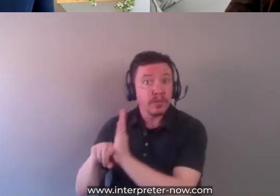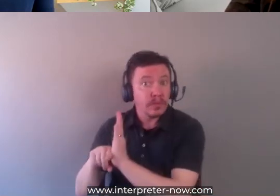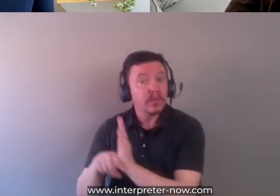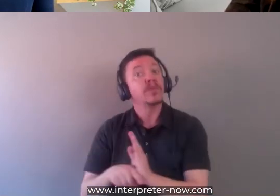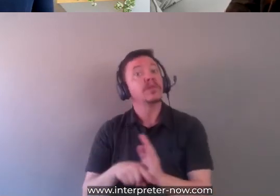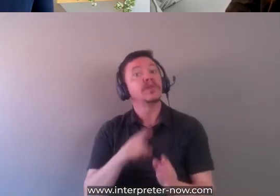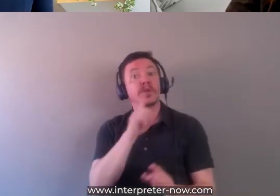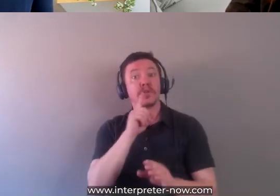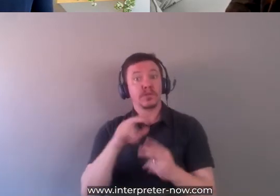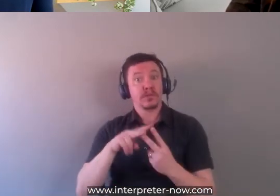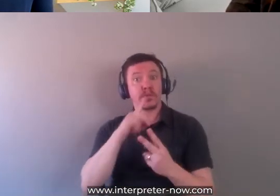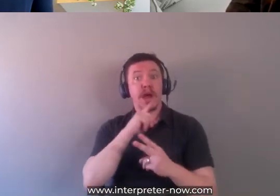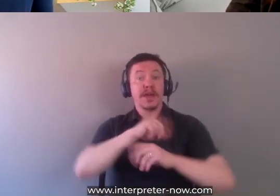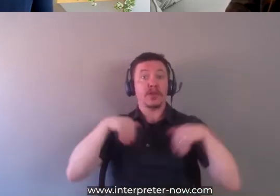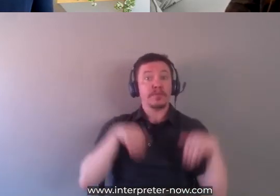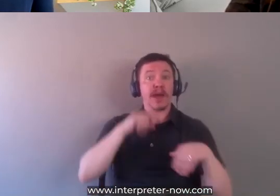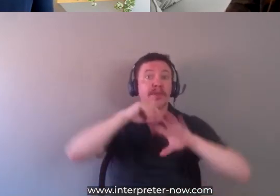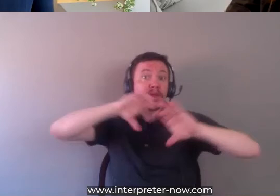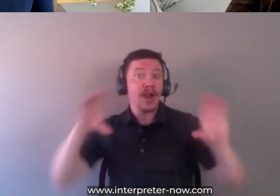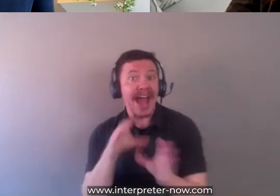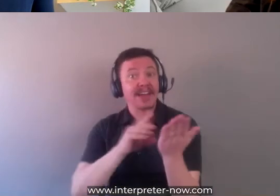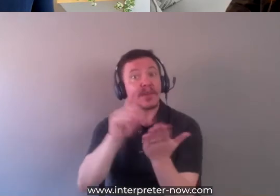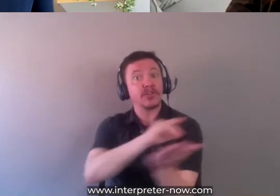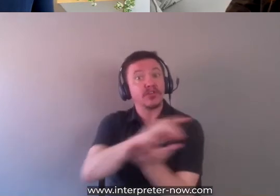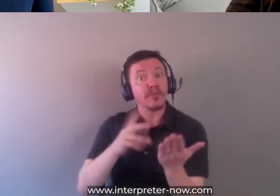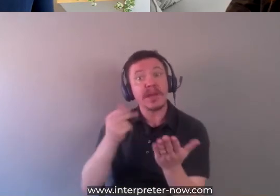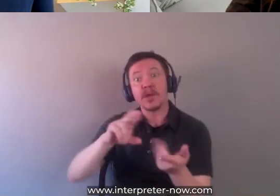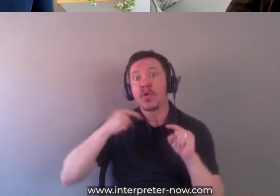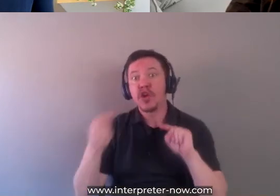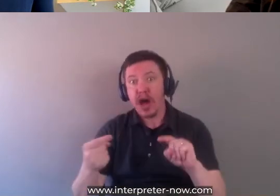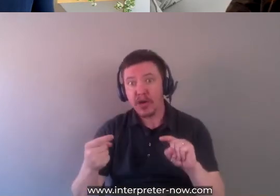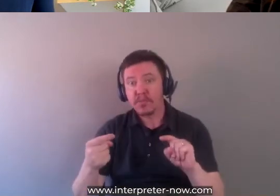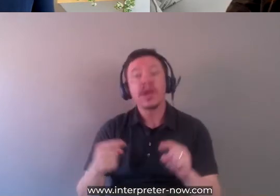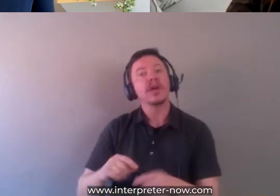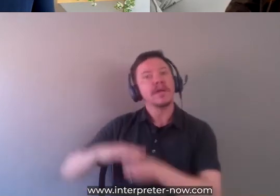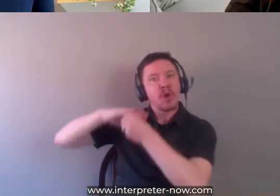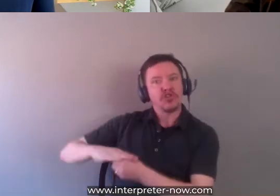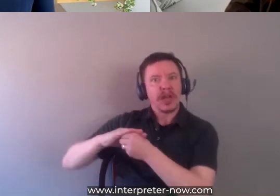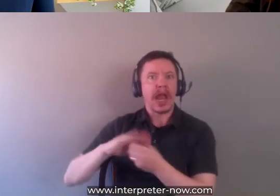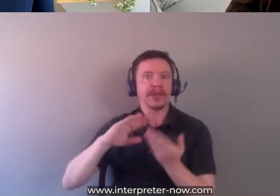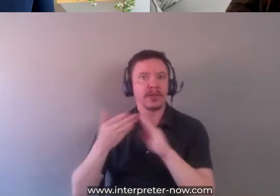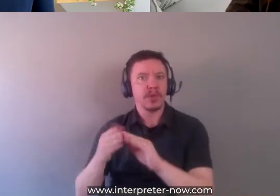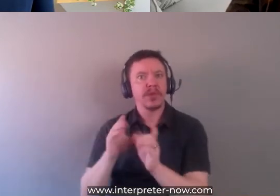or actively discriminate against, or harm, vulnerable or marginalized people? If your